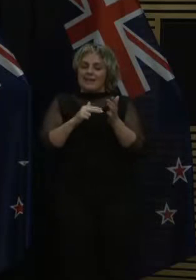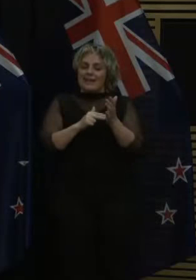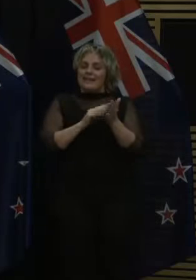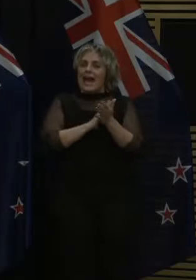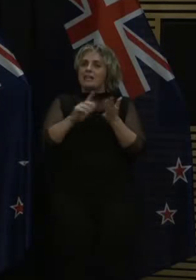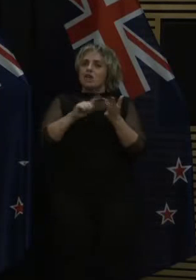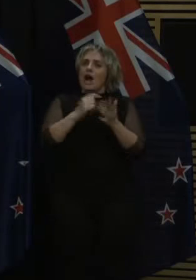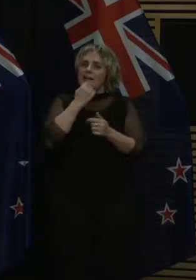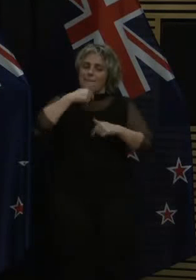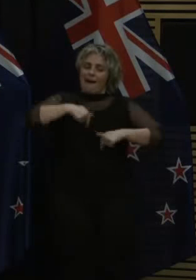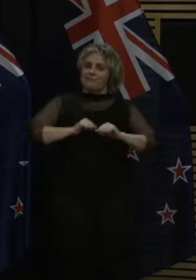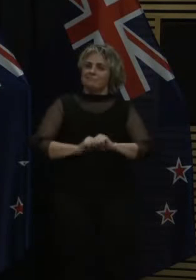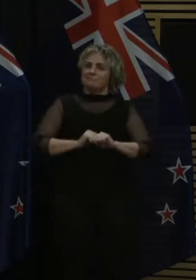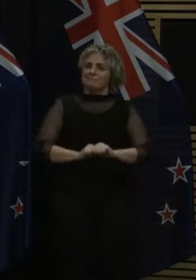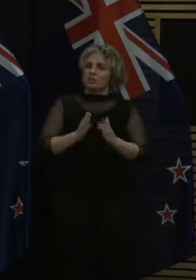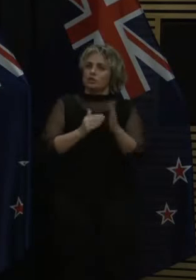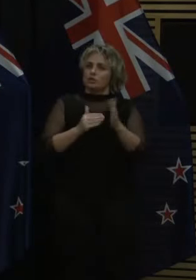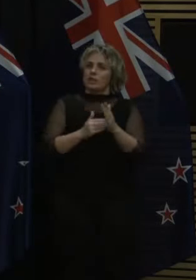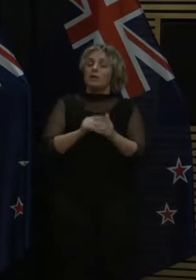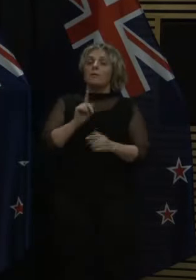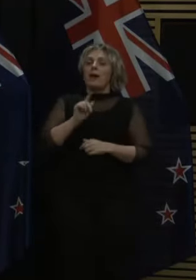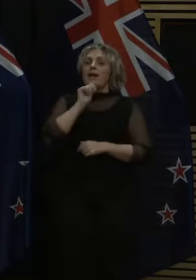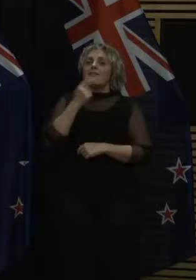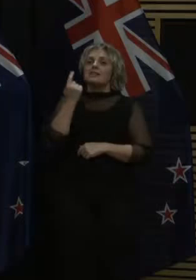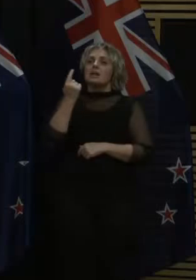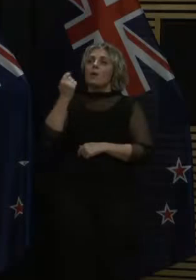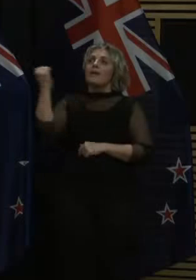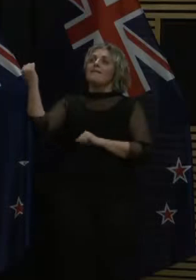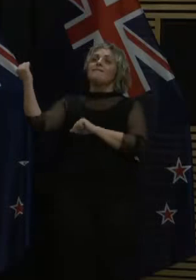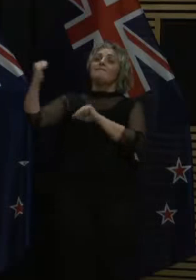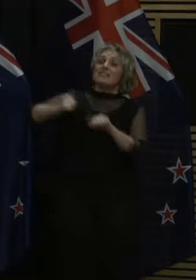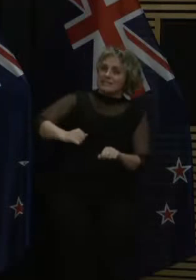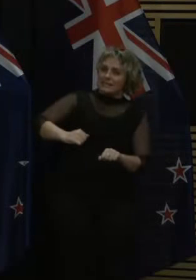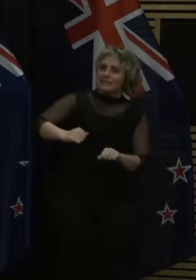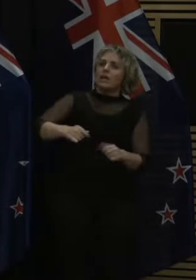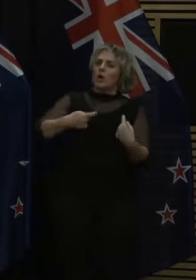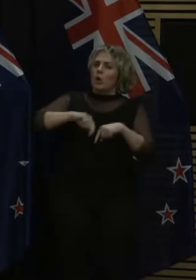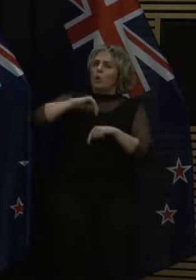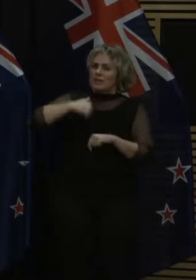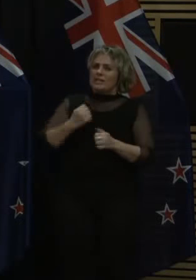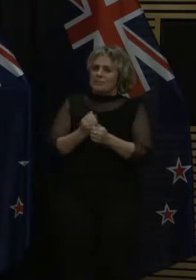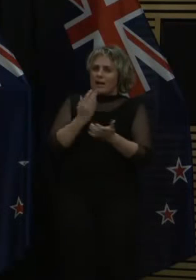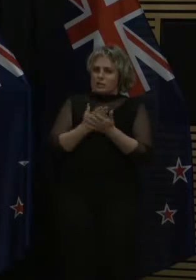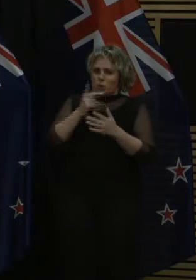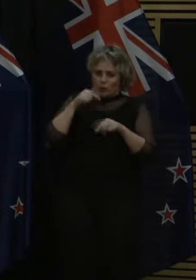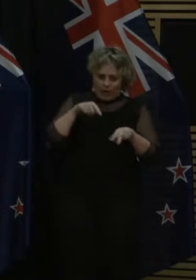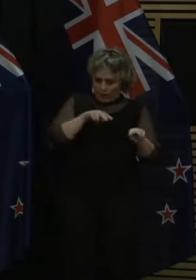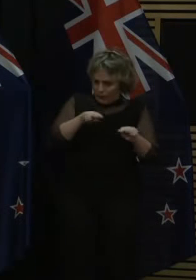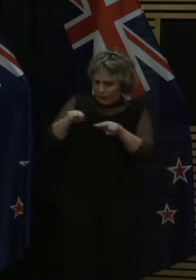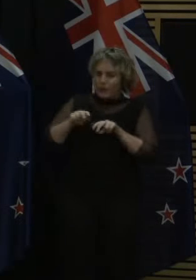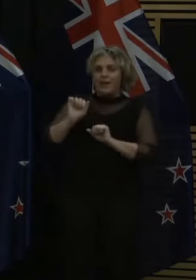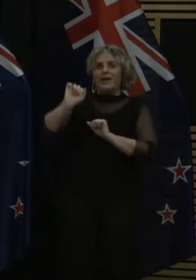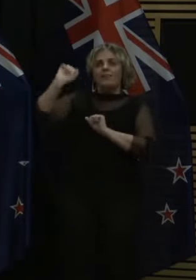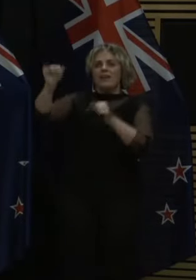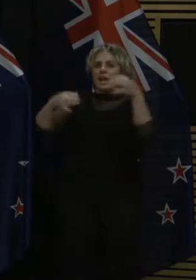documentation for New Zealanders who have been overseas. Someone who is